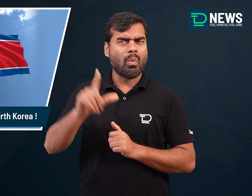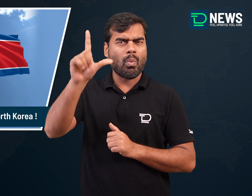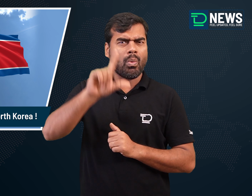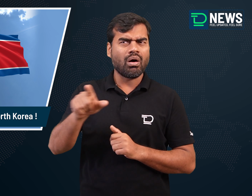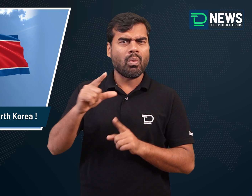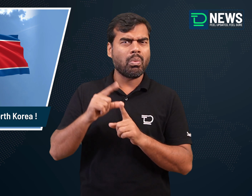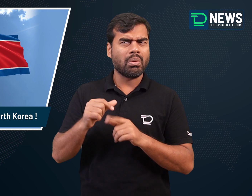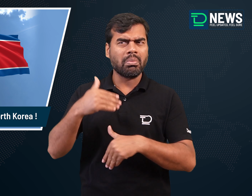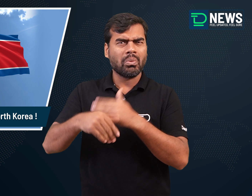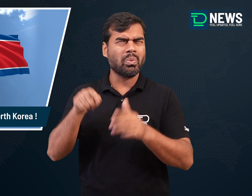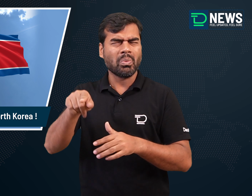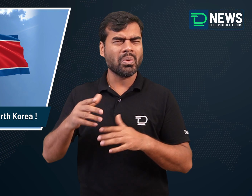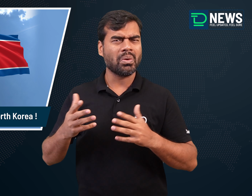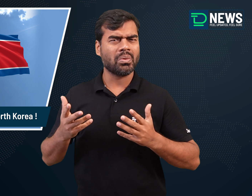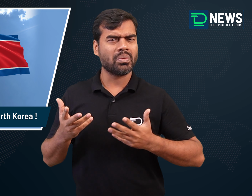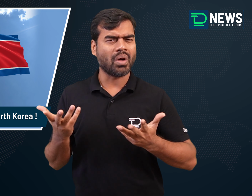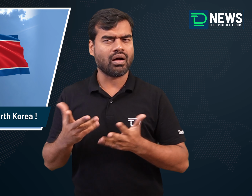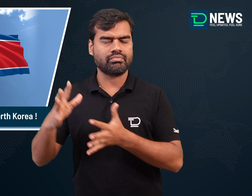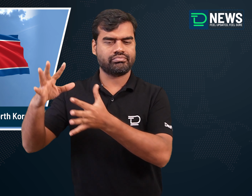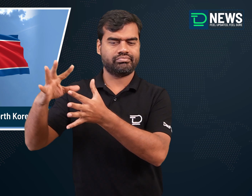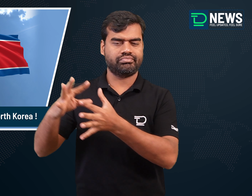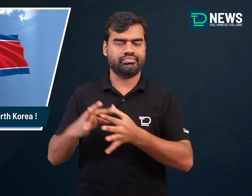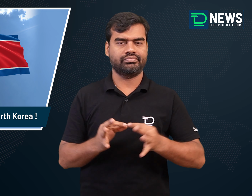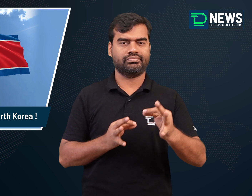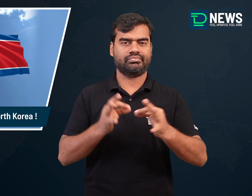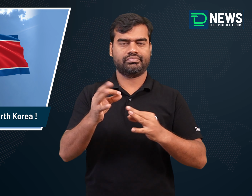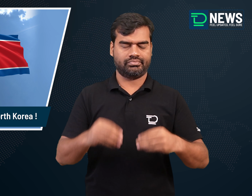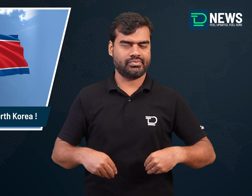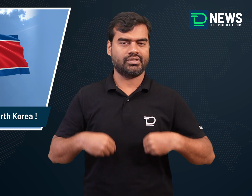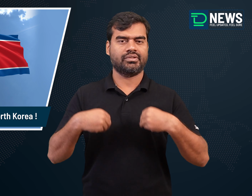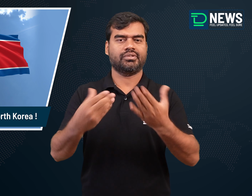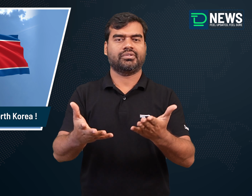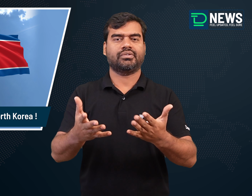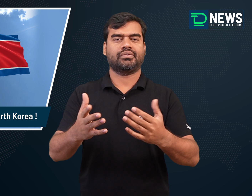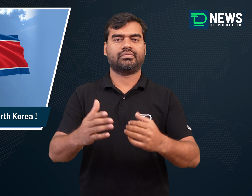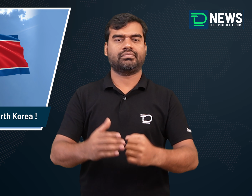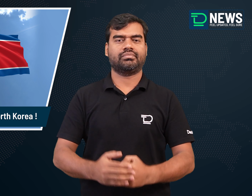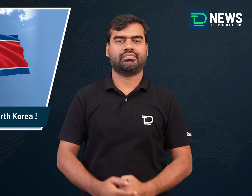What they did. Let me explain.